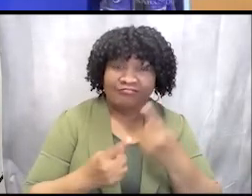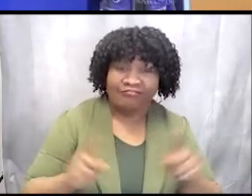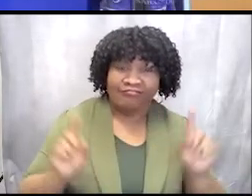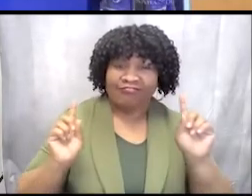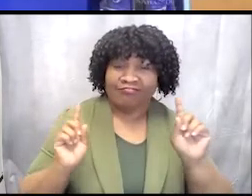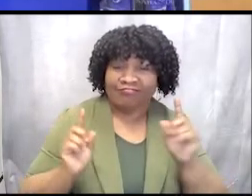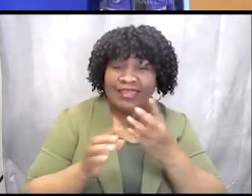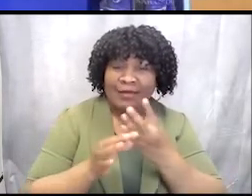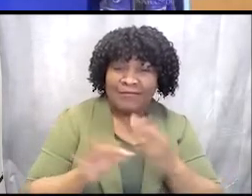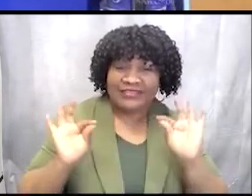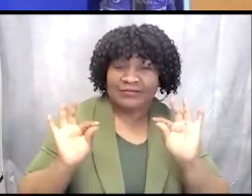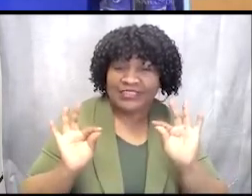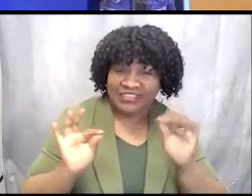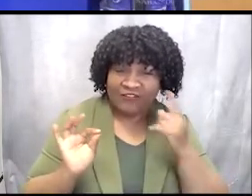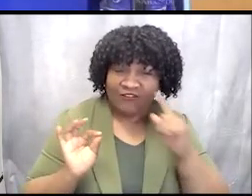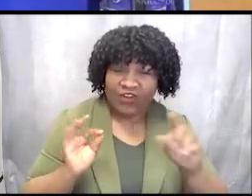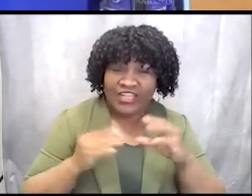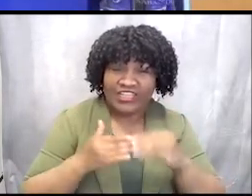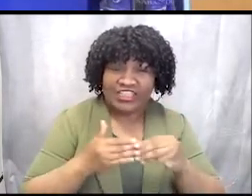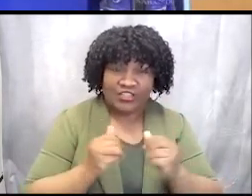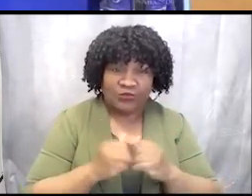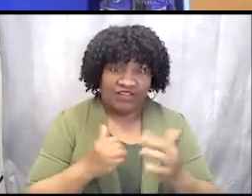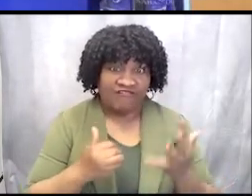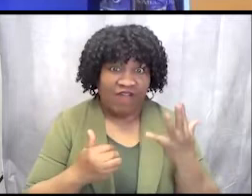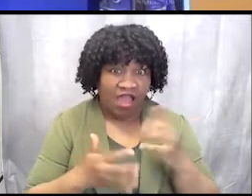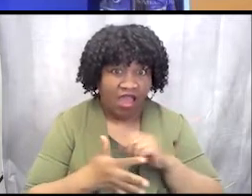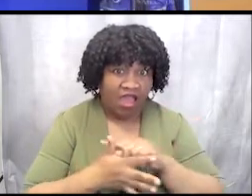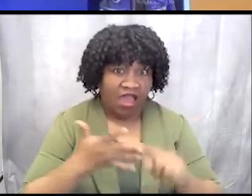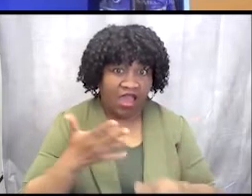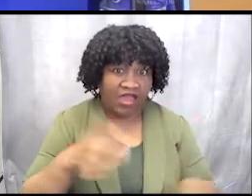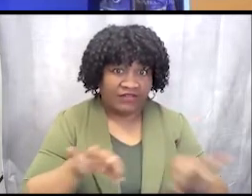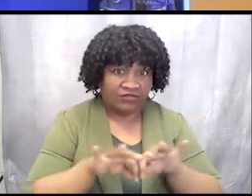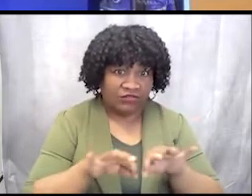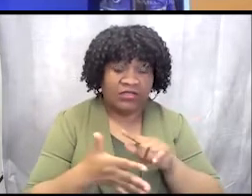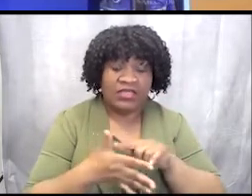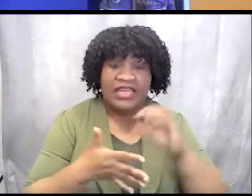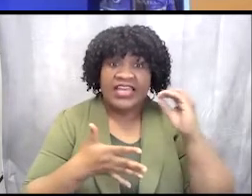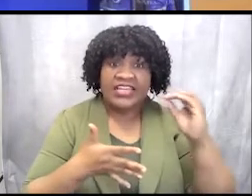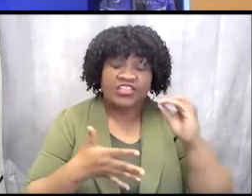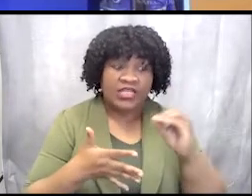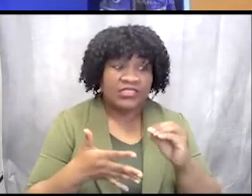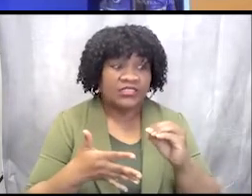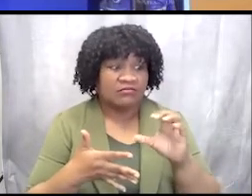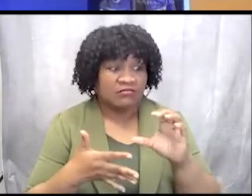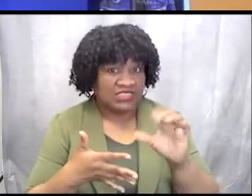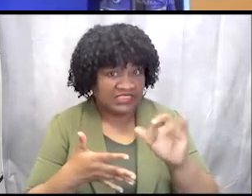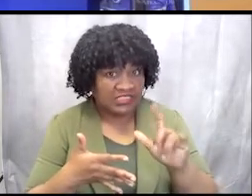of education guided by five tenants. The first being that education is a civil and human right,